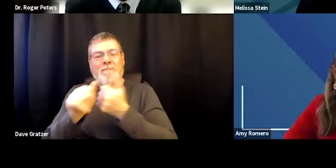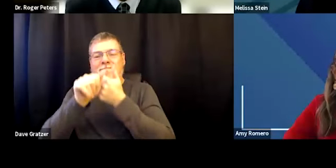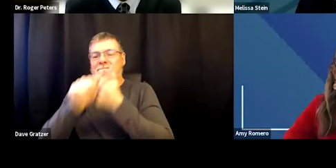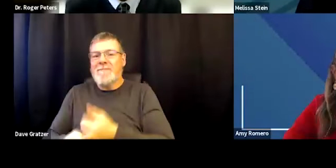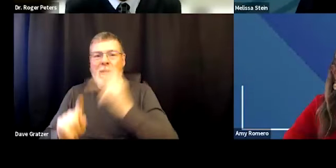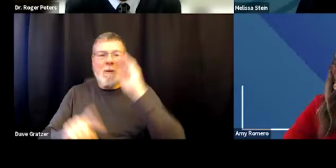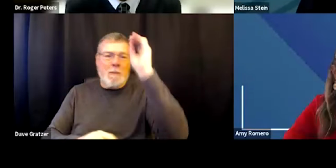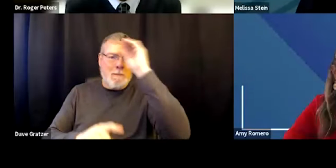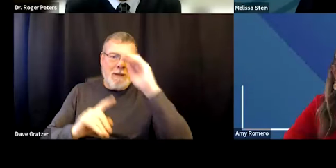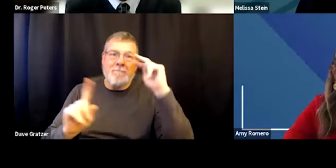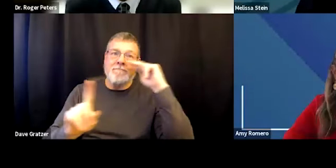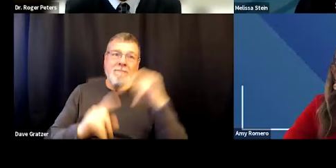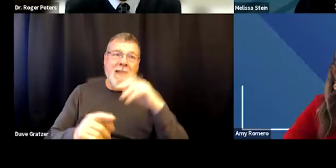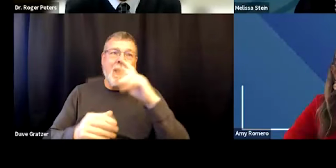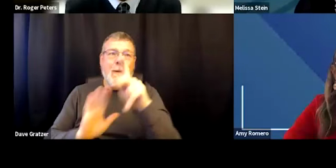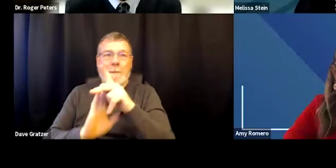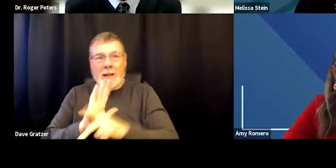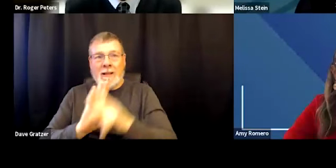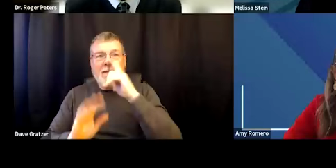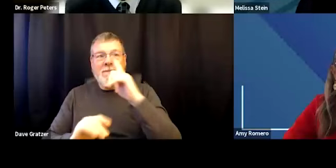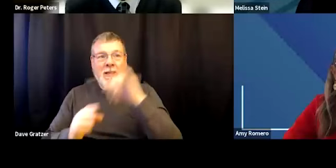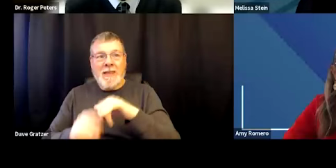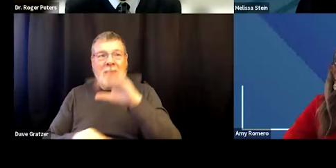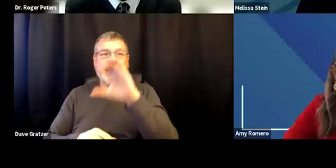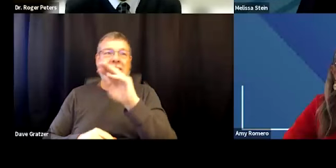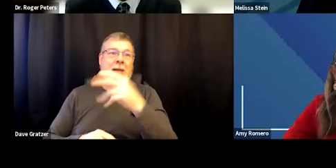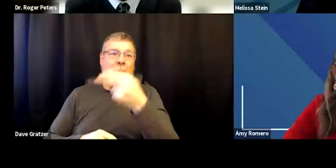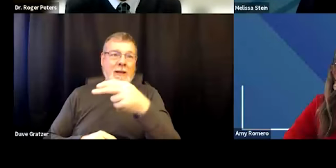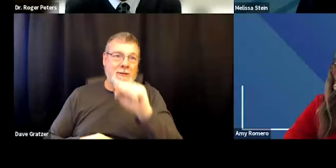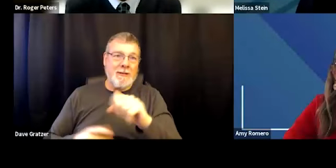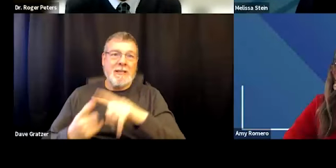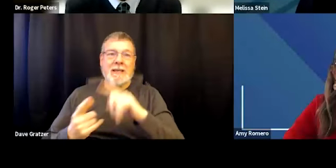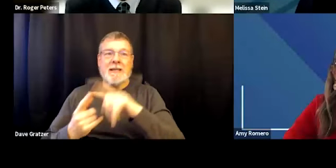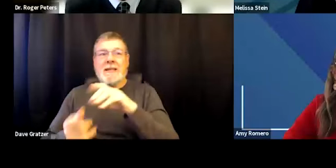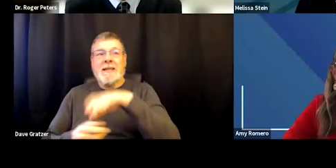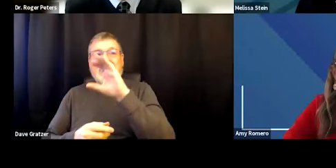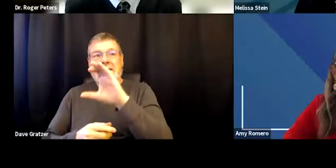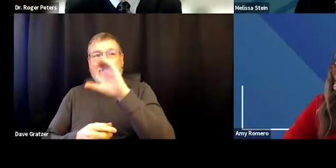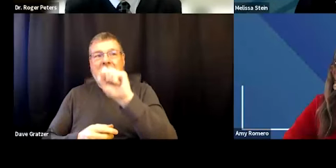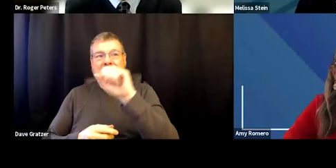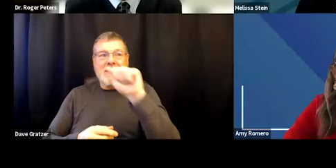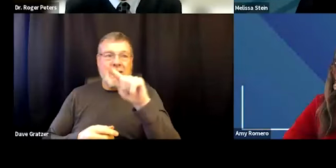opinions, or policies of the Center for Mental Health Services, the Center for Substance Abuse Treatment, the Substance Abuse